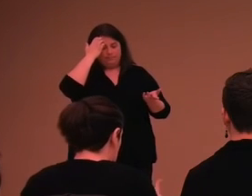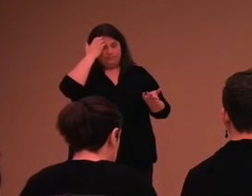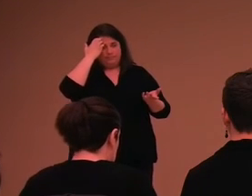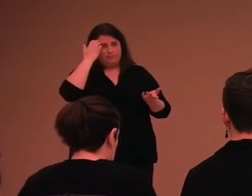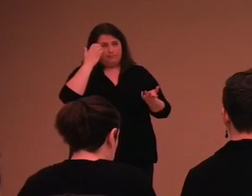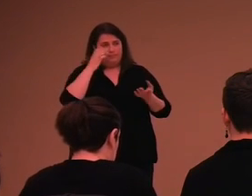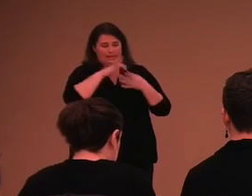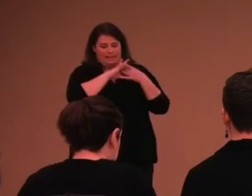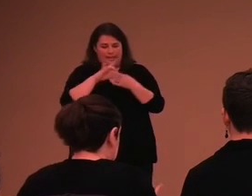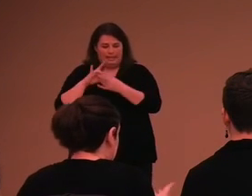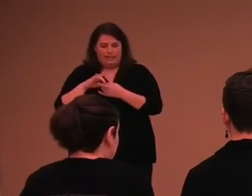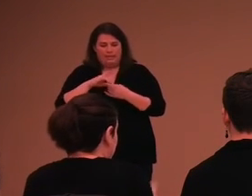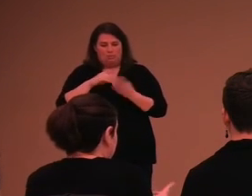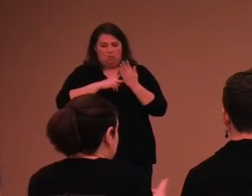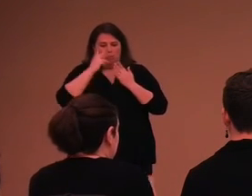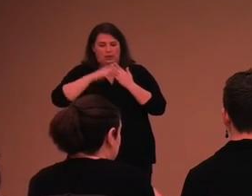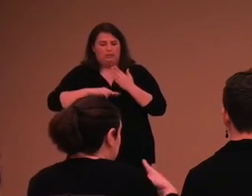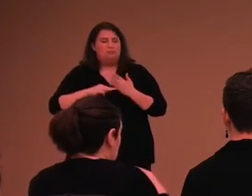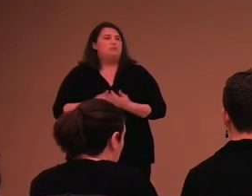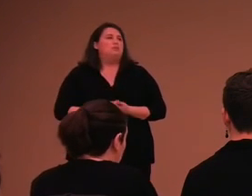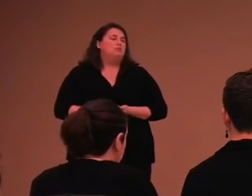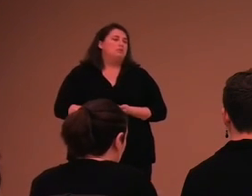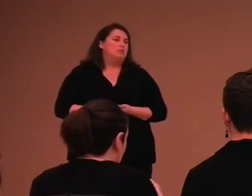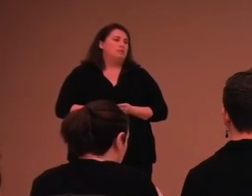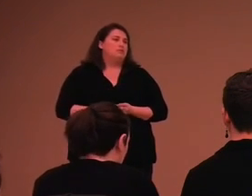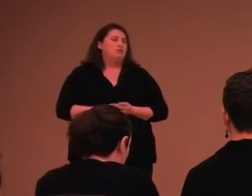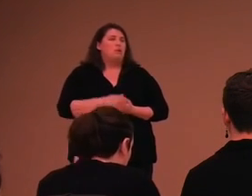Linking programs so hundreds and